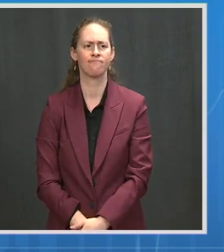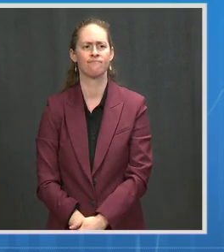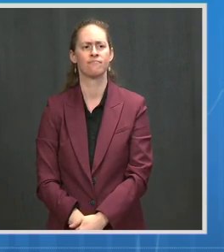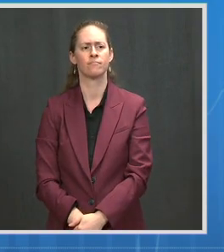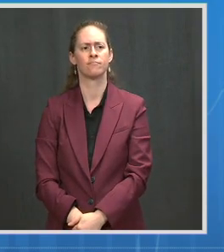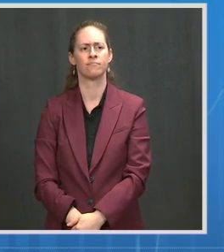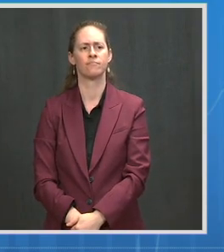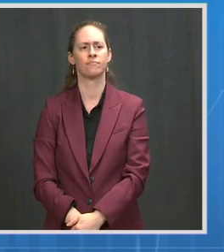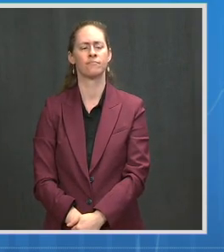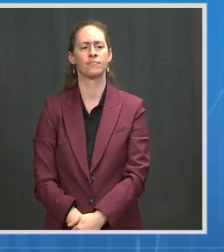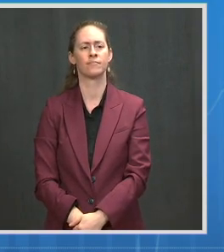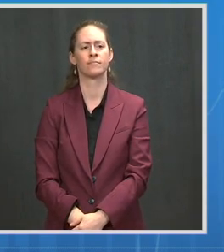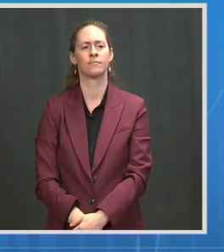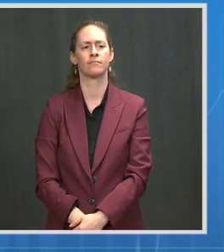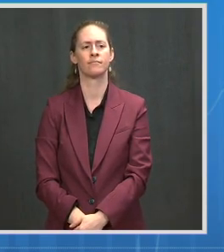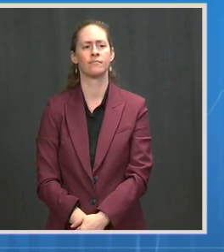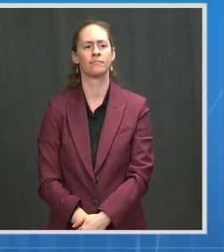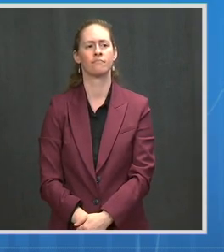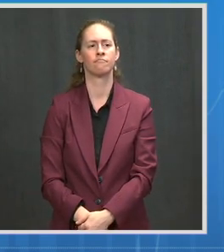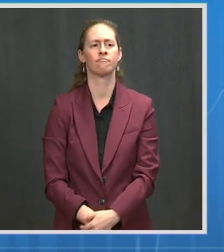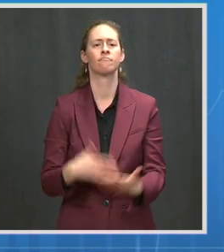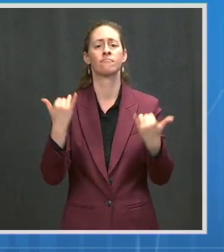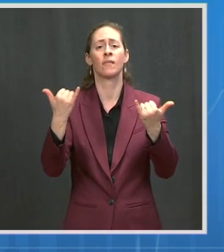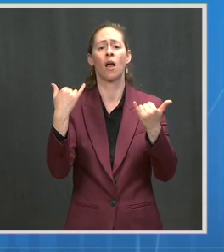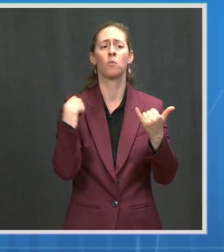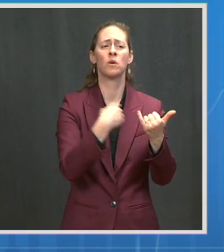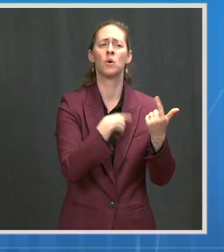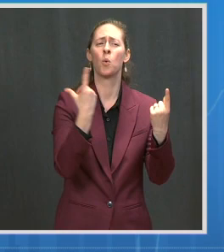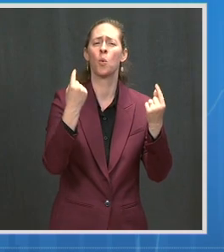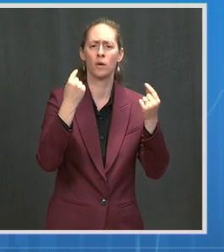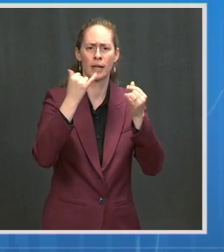related to fully vaccinated people. Mr. Slavitt: Thank you. Next question.